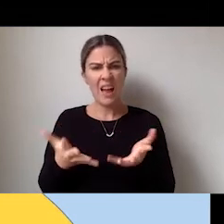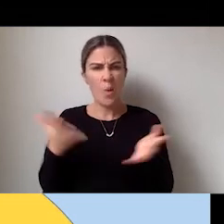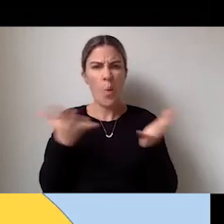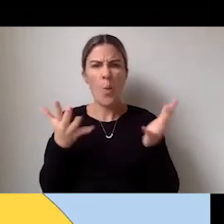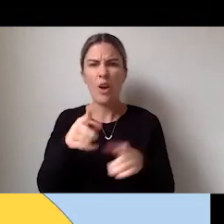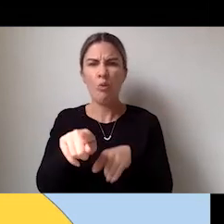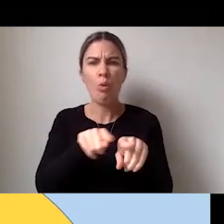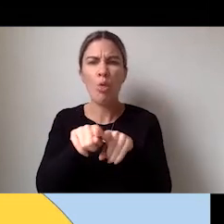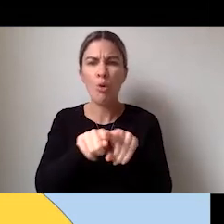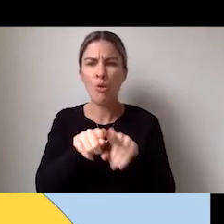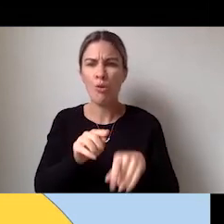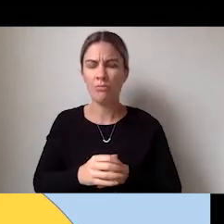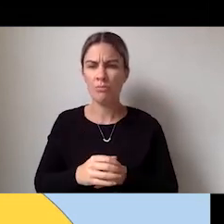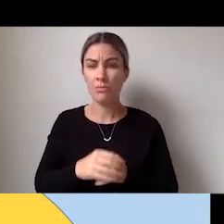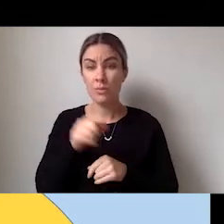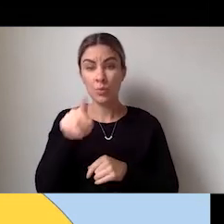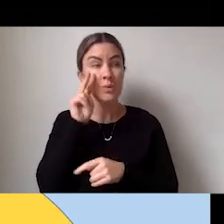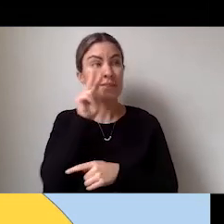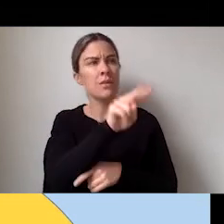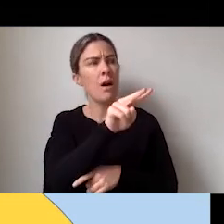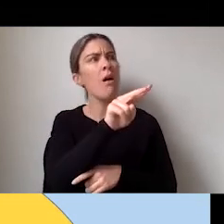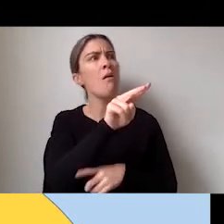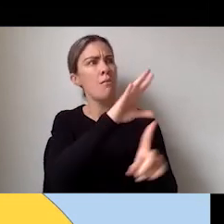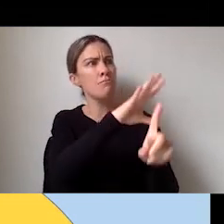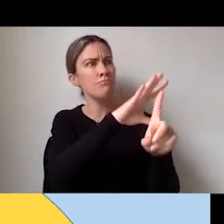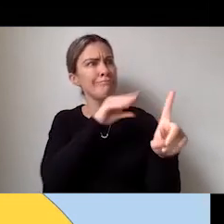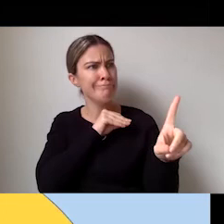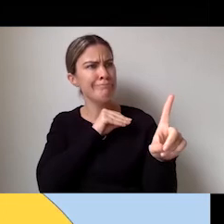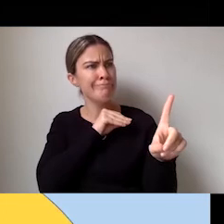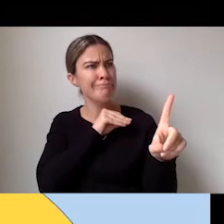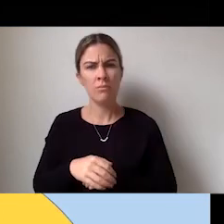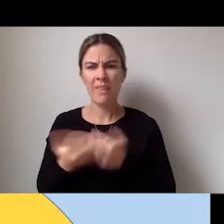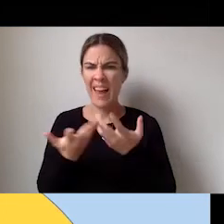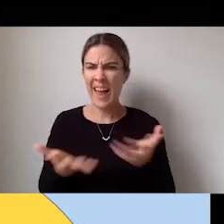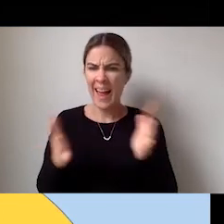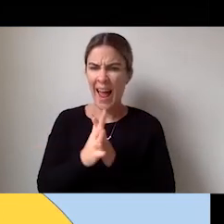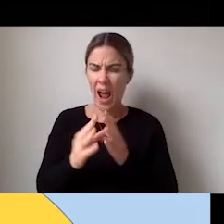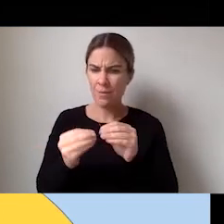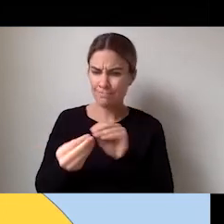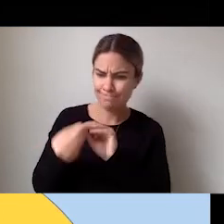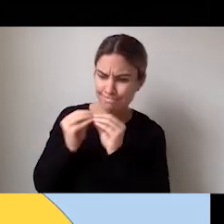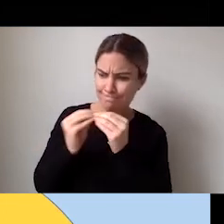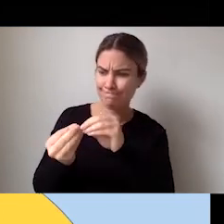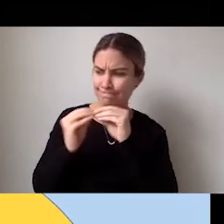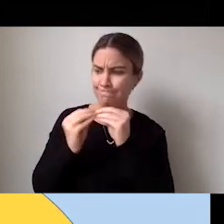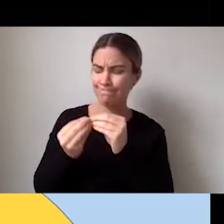How did you - how did the decisions get negotiated when we share power? And what happens when people disagree?